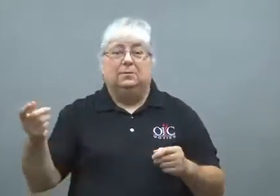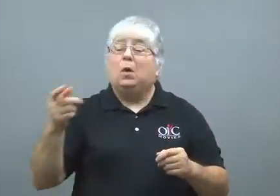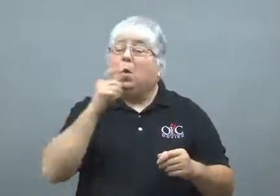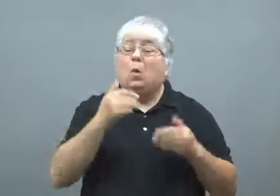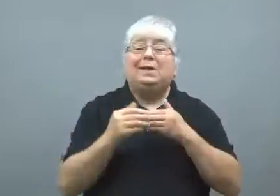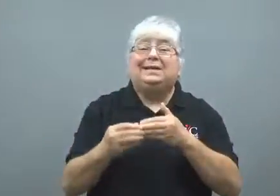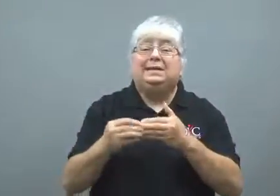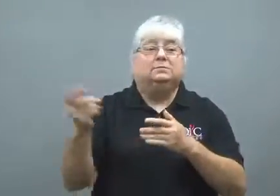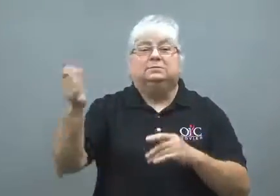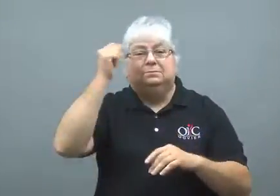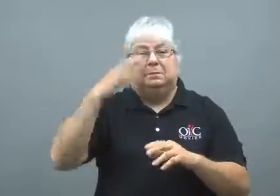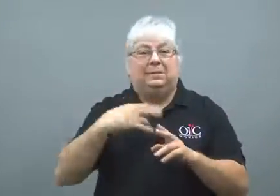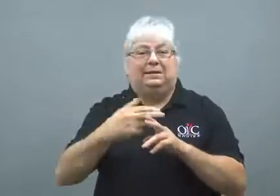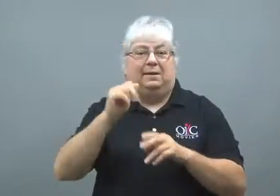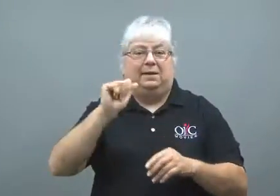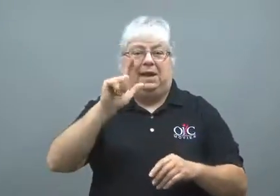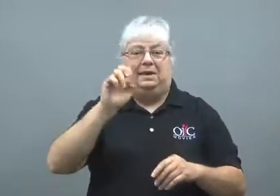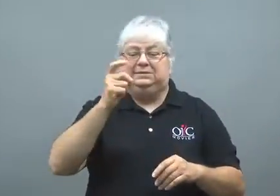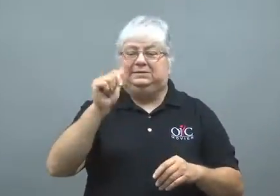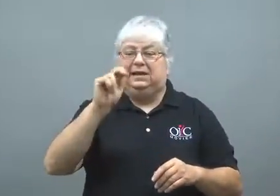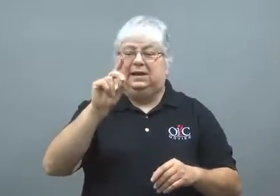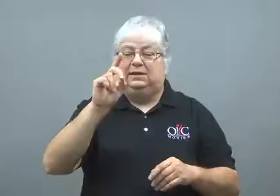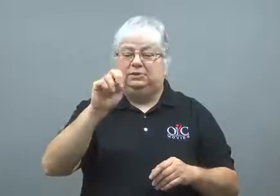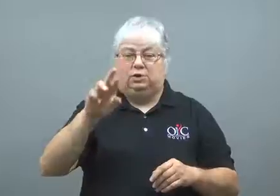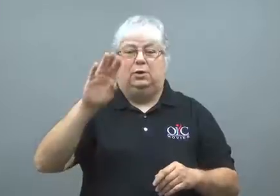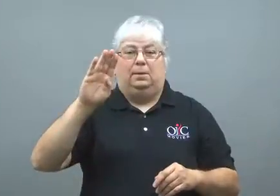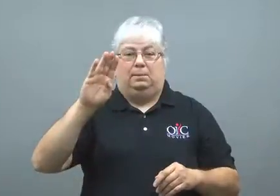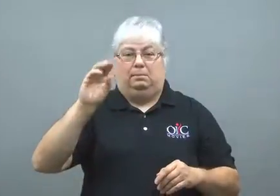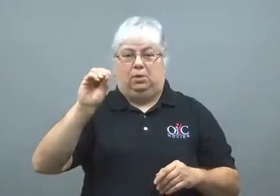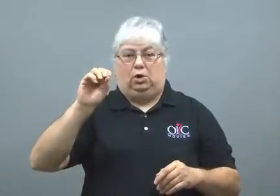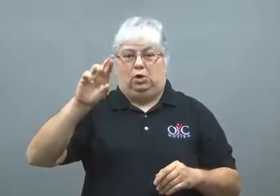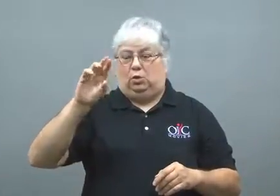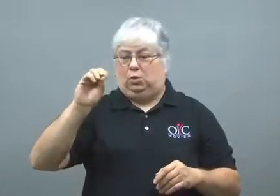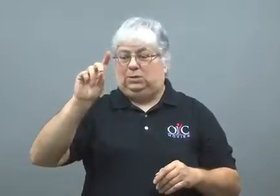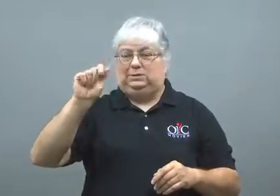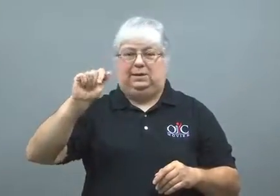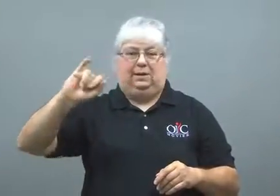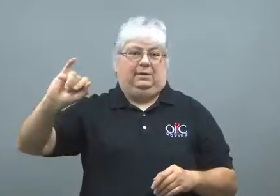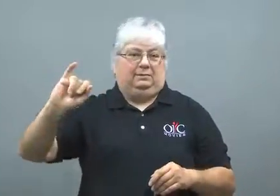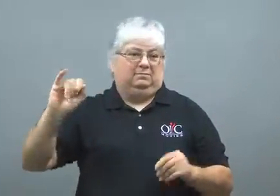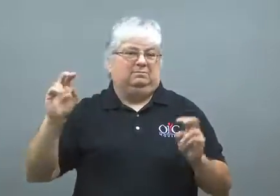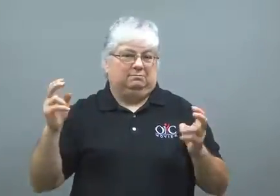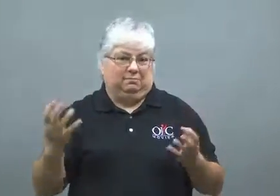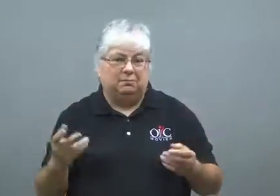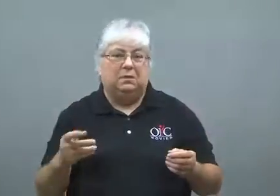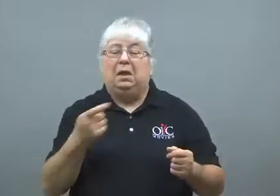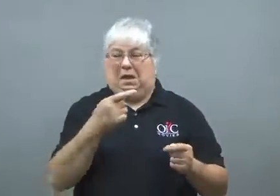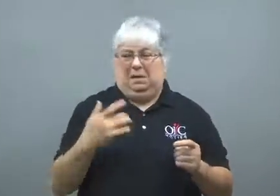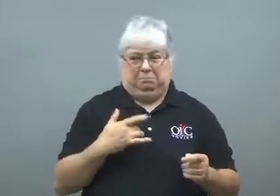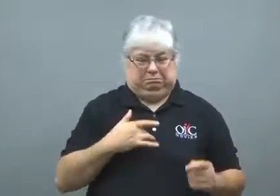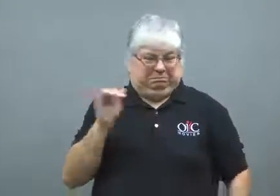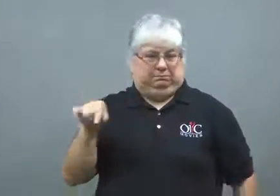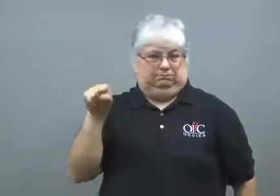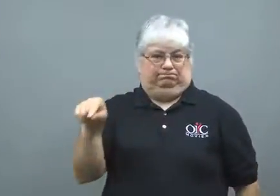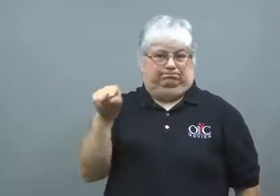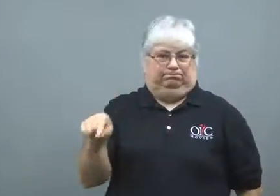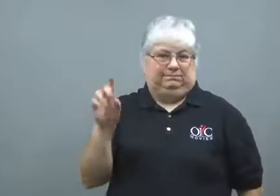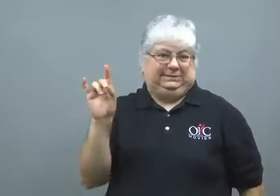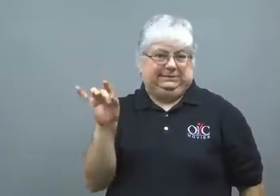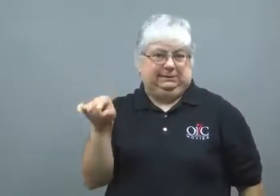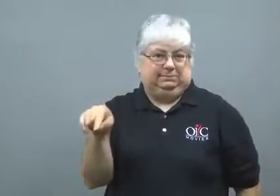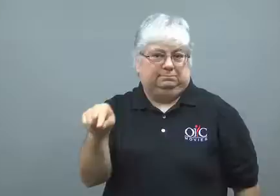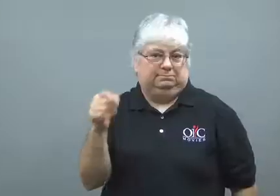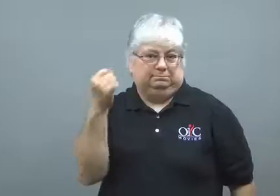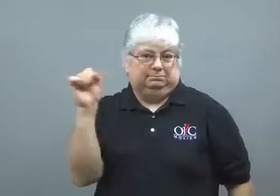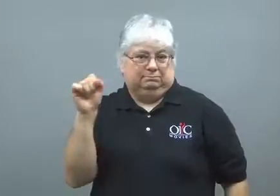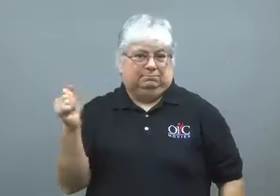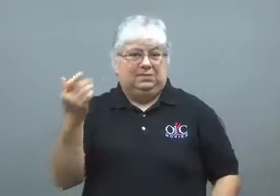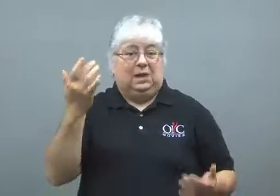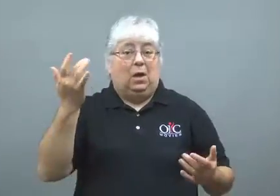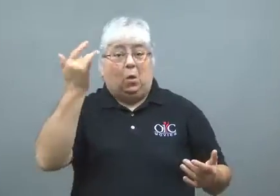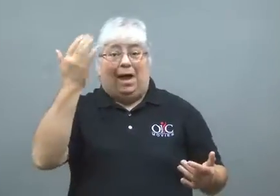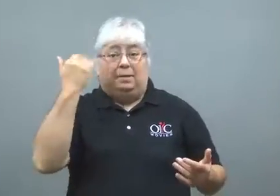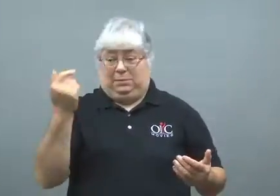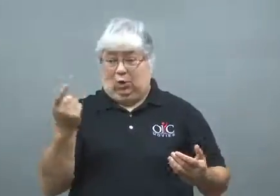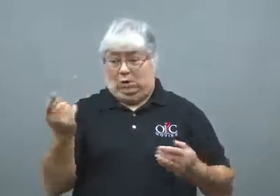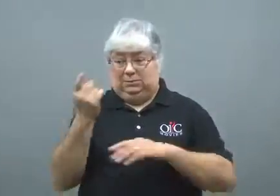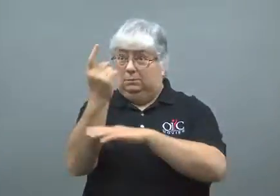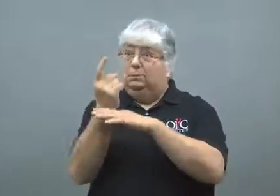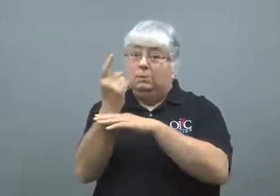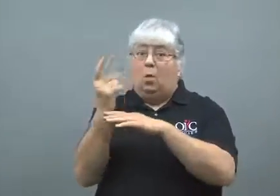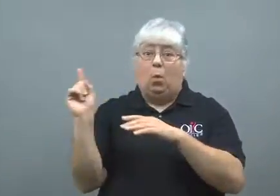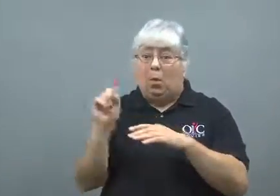They are led by Alexander Borodai, who many feel is responsible.